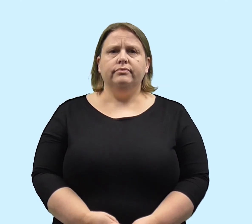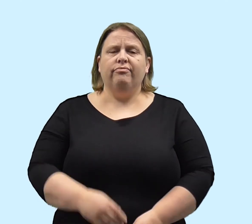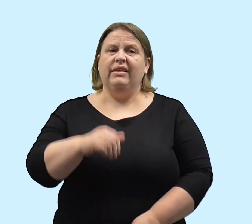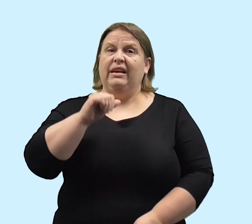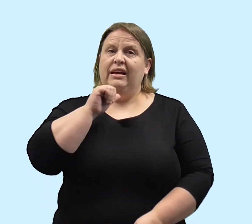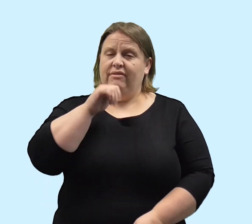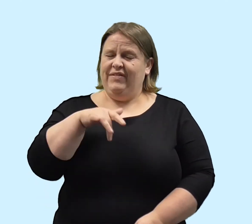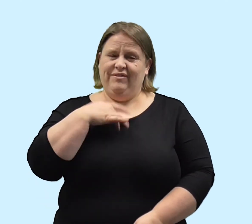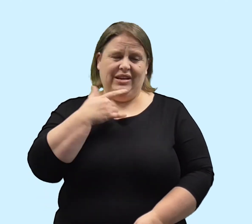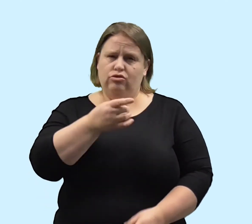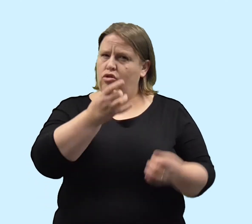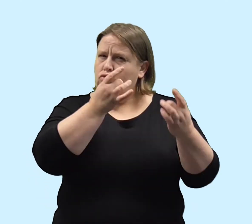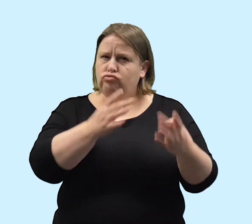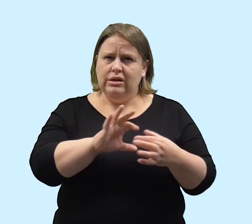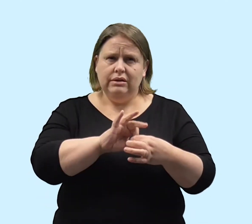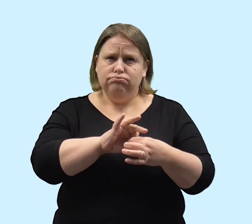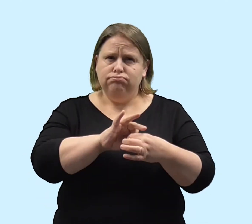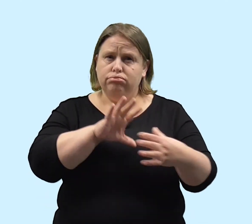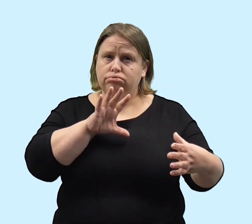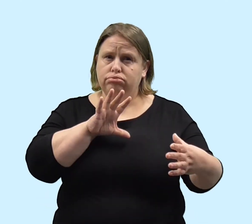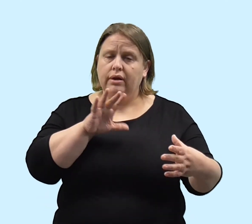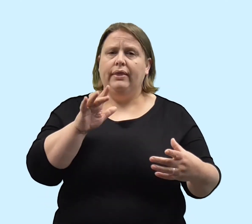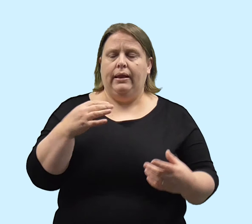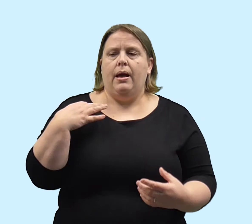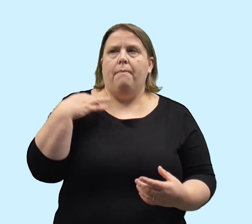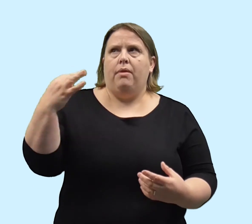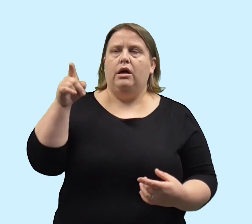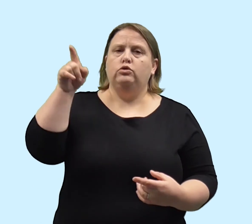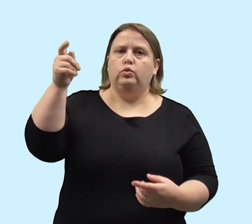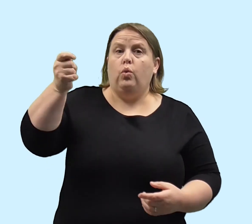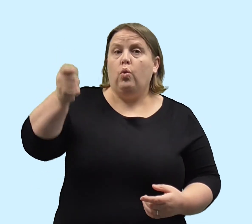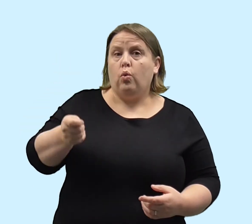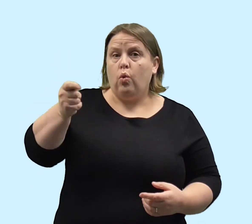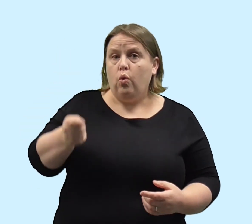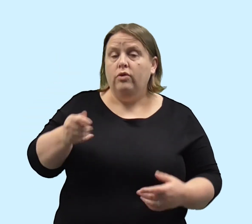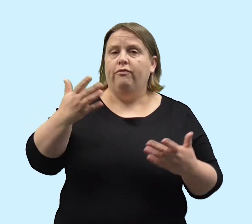If you are still not fit to be released, an application is made to the court